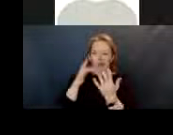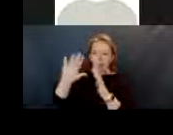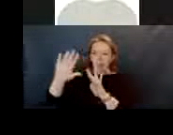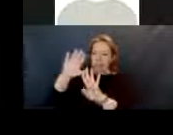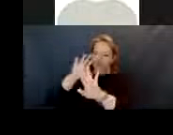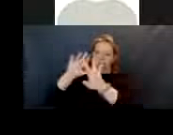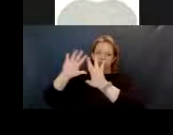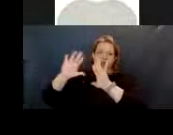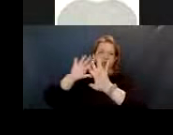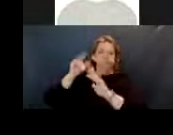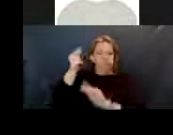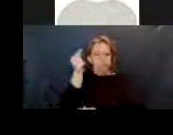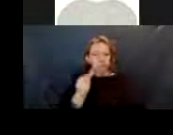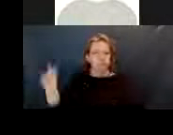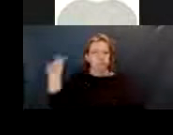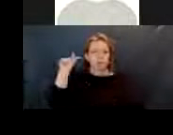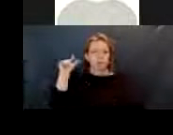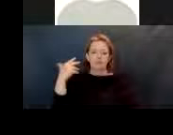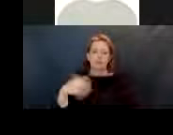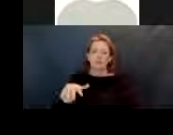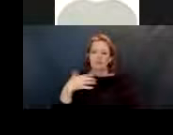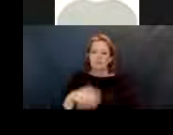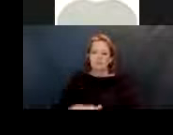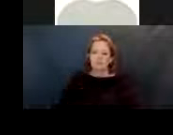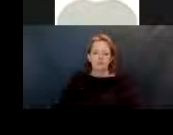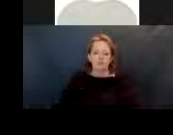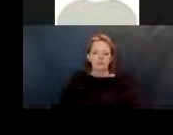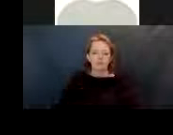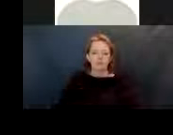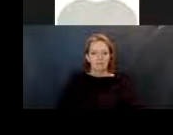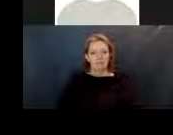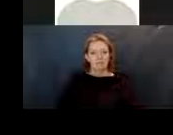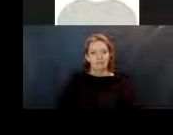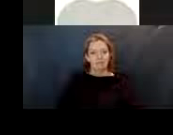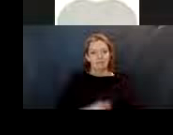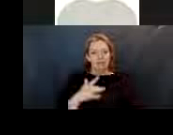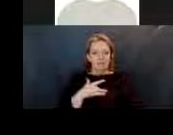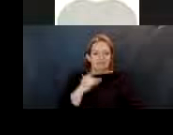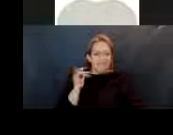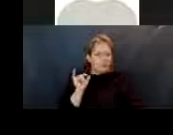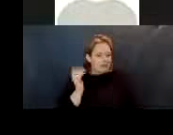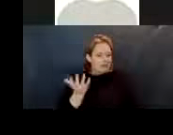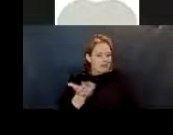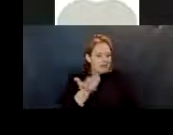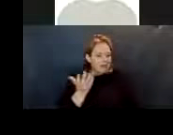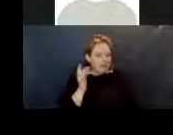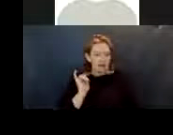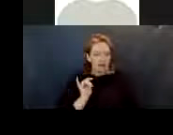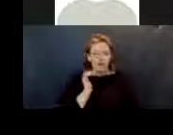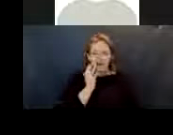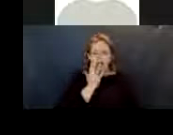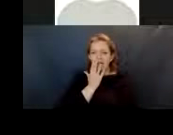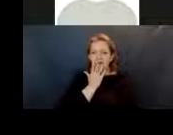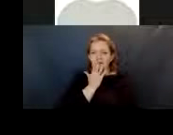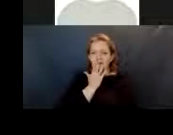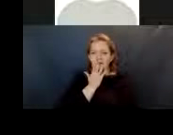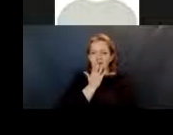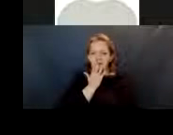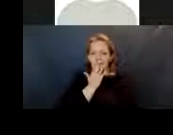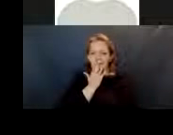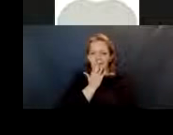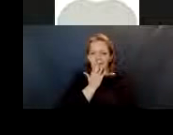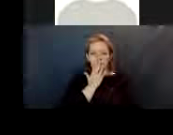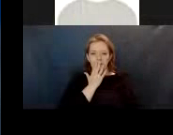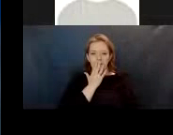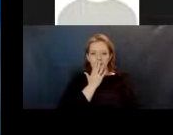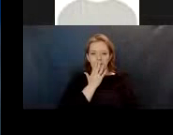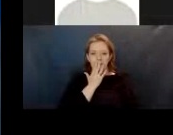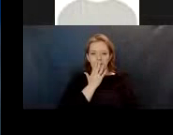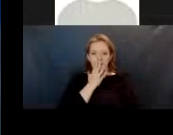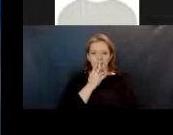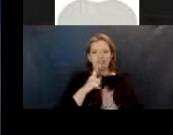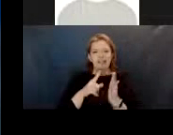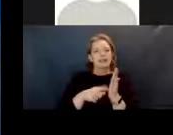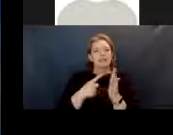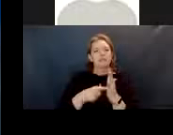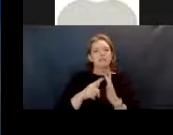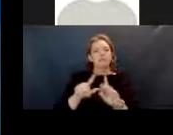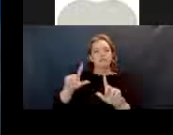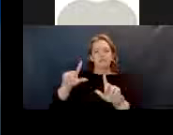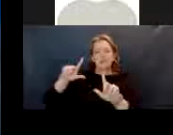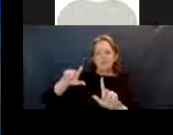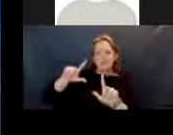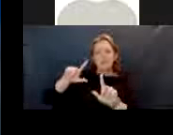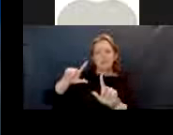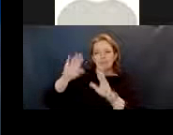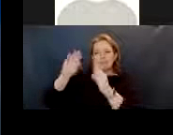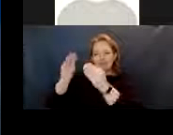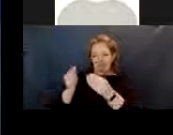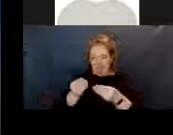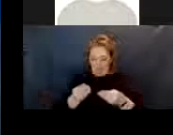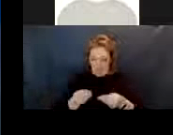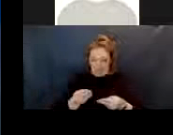don't know, I feel like the color colors the photographs you render sometimes end up showing